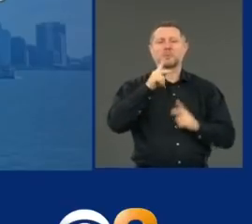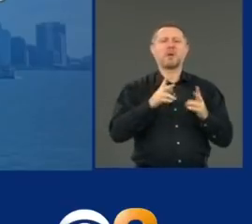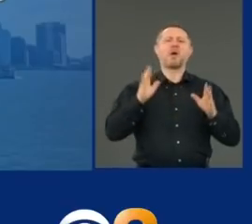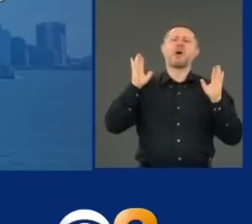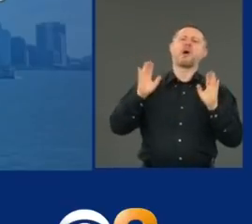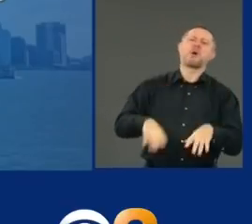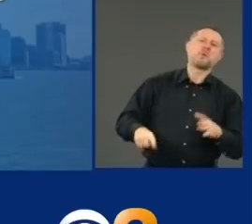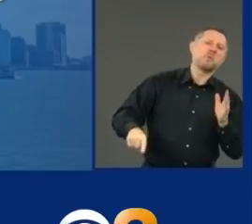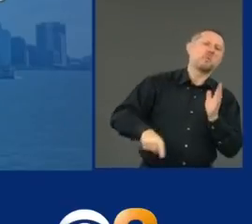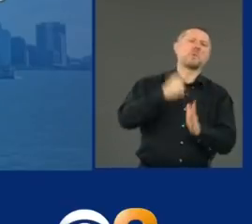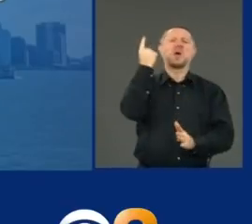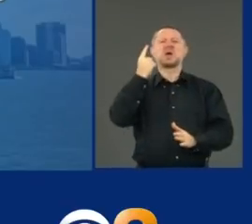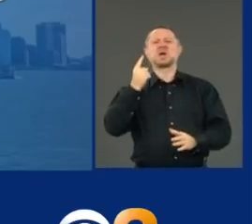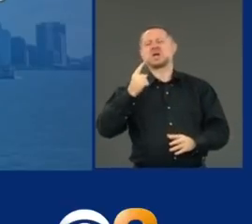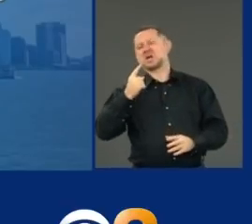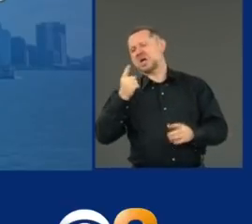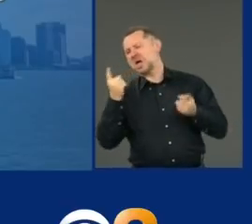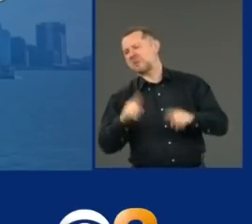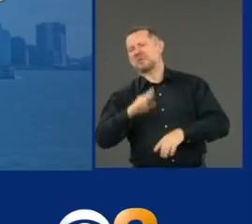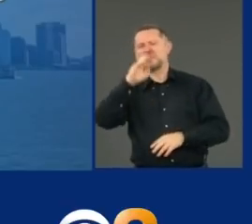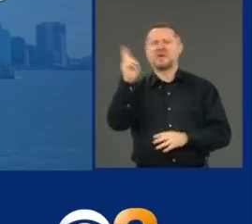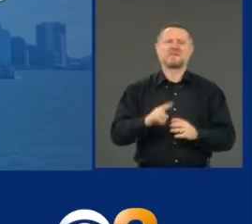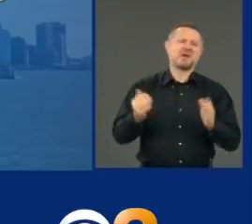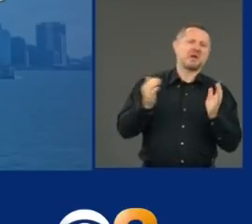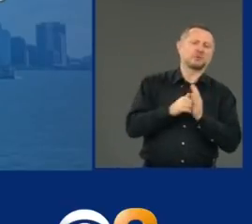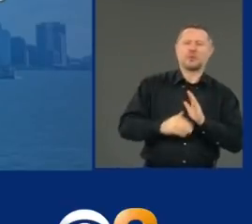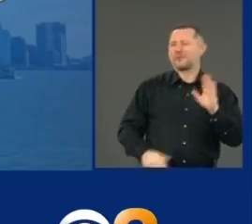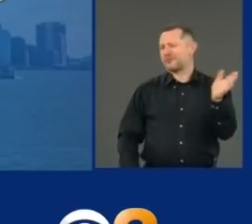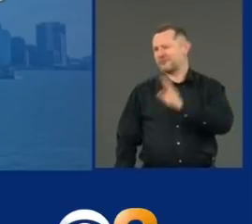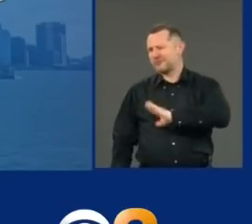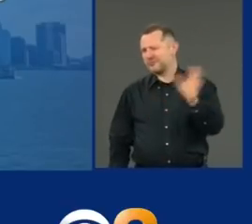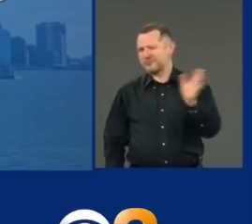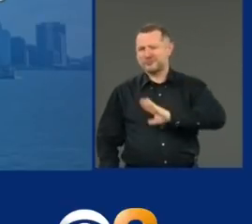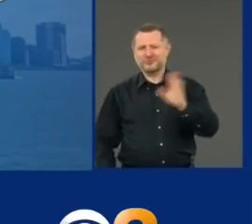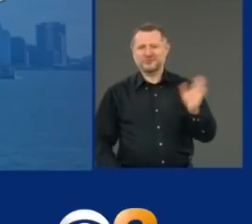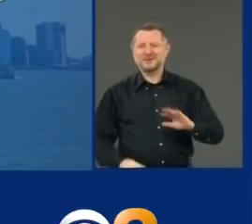THING HERE. DO YOU THINK THIS IS THE LAST TIME WE WILL HAVE A PUBLIC HEALTH EMERGENCY? DOES ANYONE REALLY BELIEVE THIS